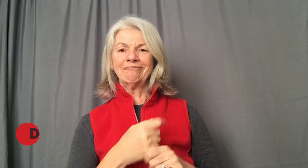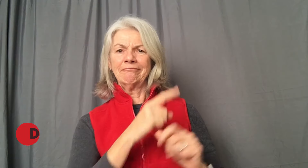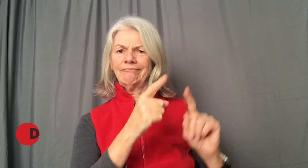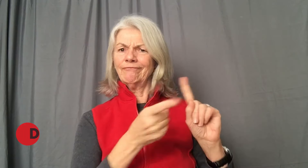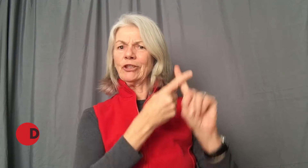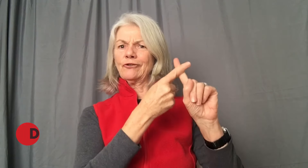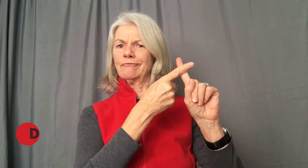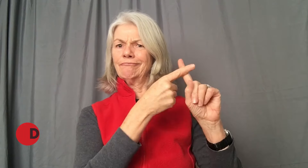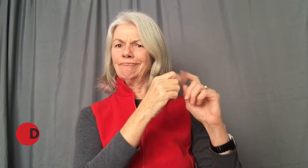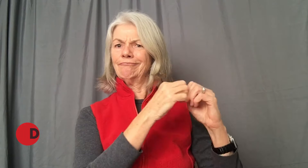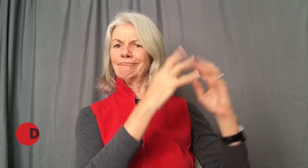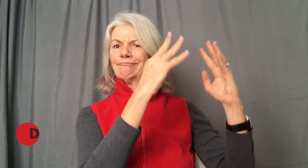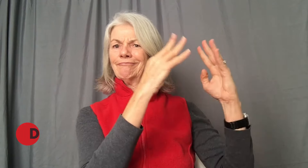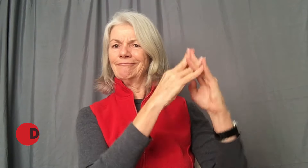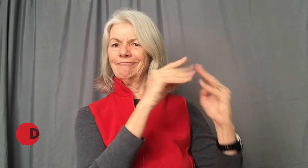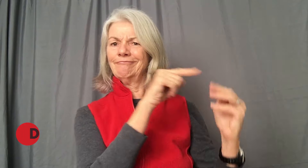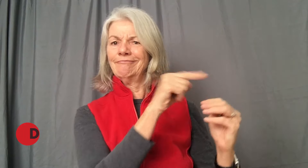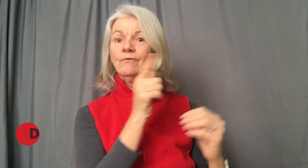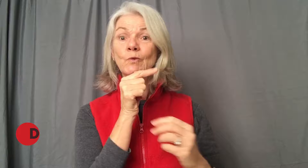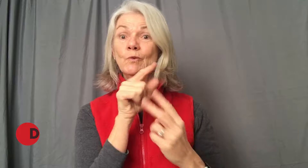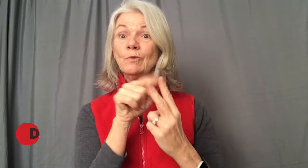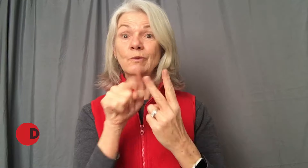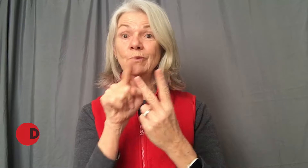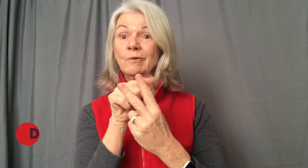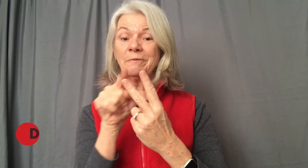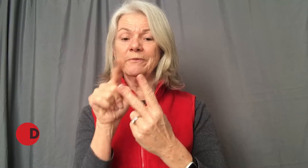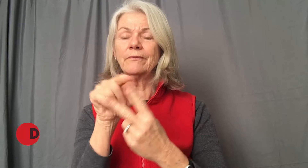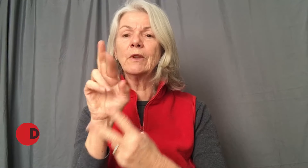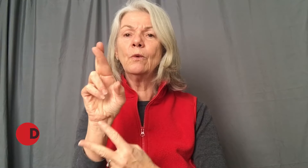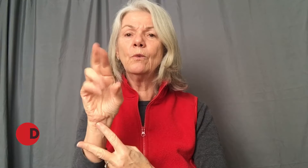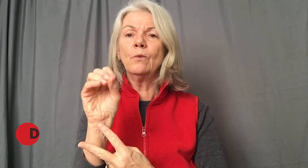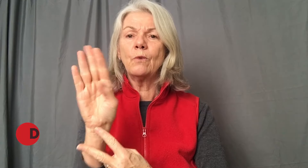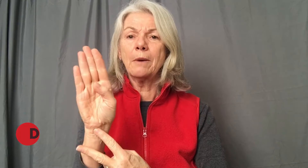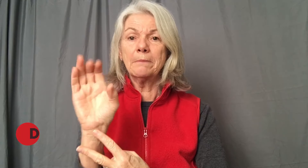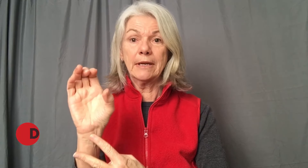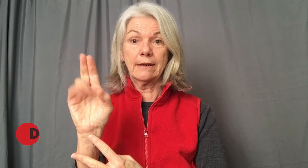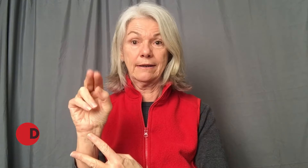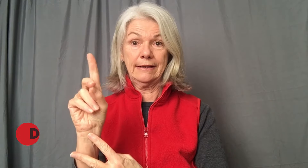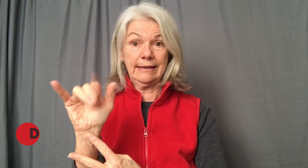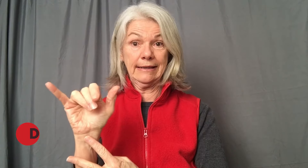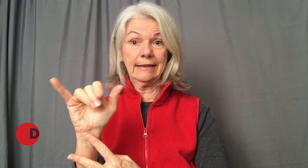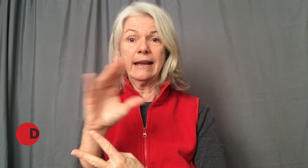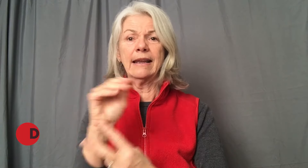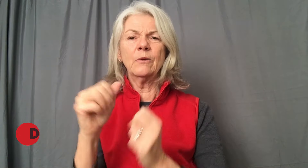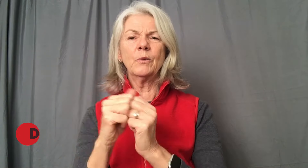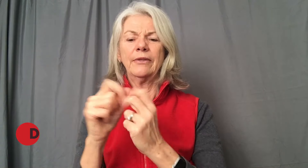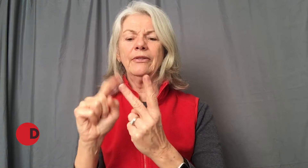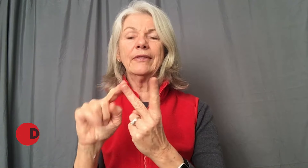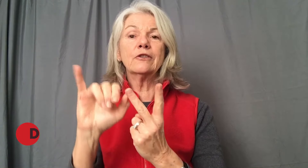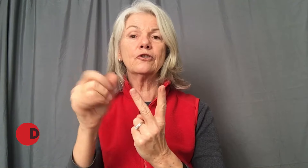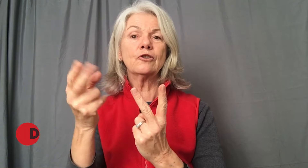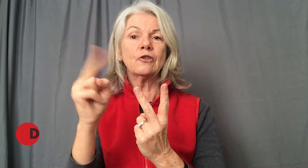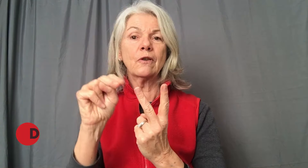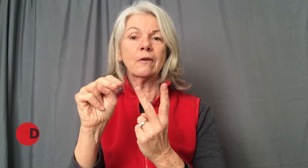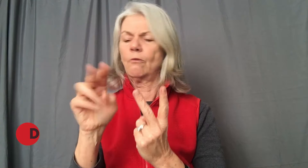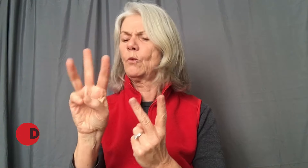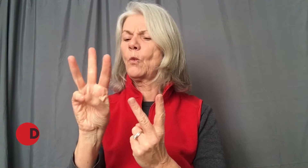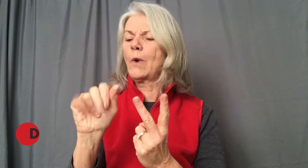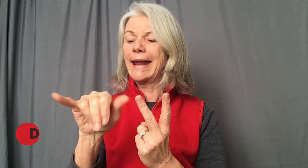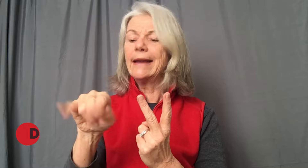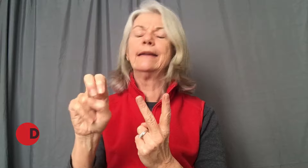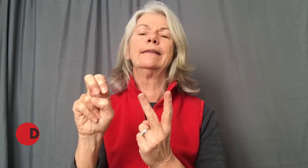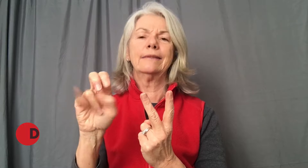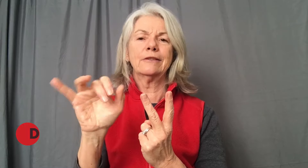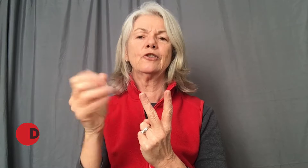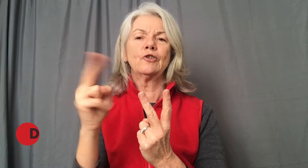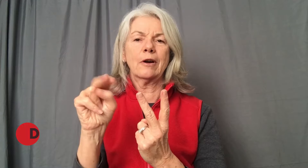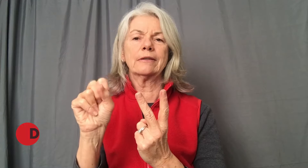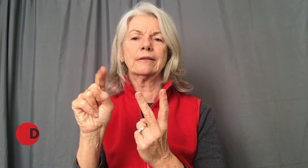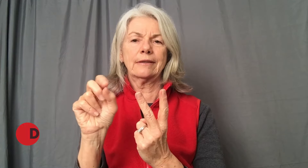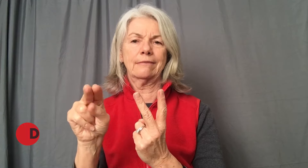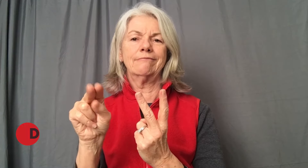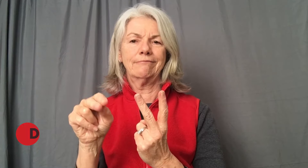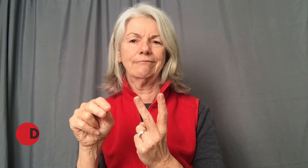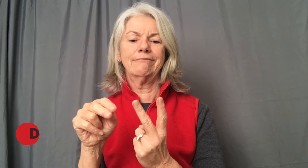It was formed by Rob Cundy and John - Wayne Johnson.